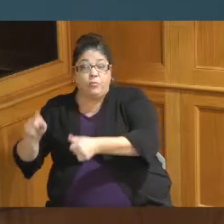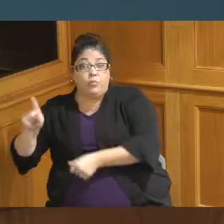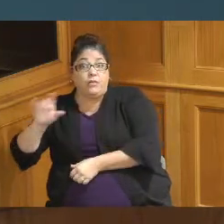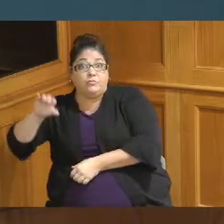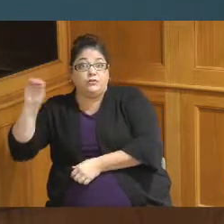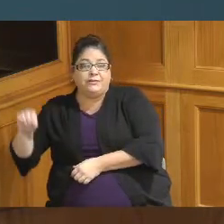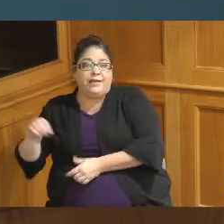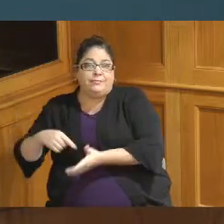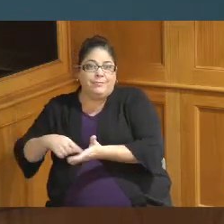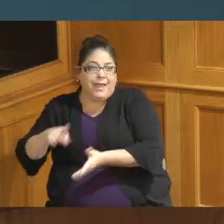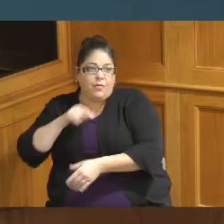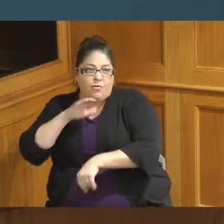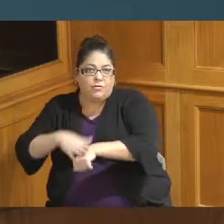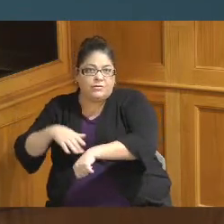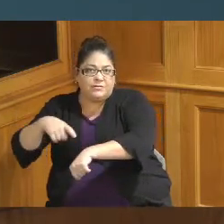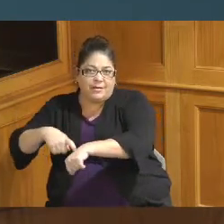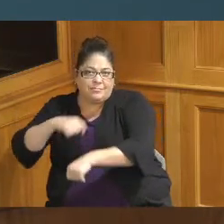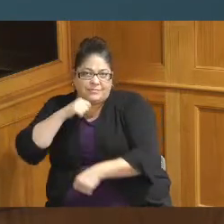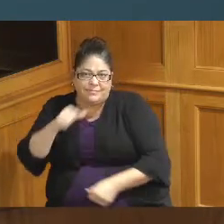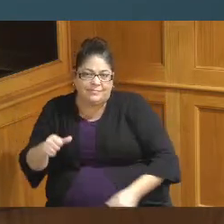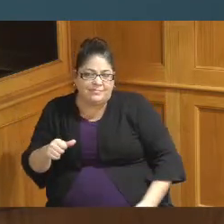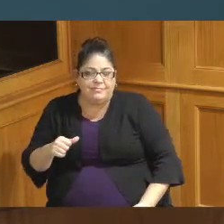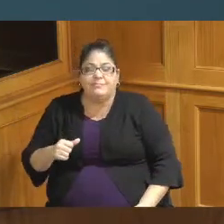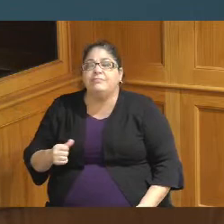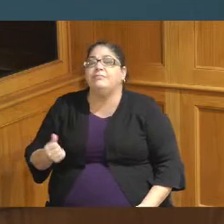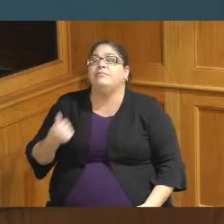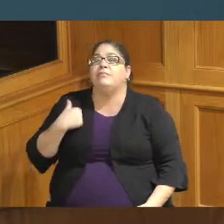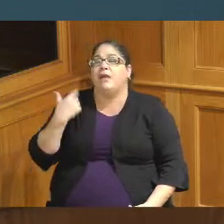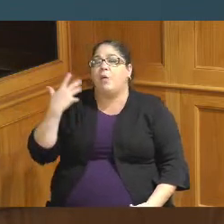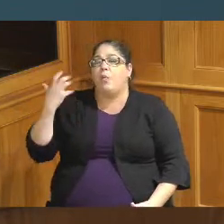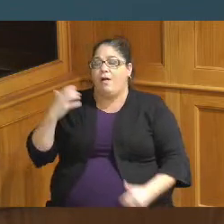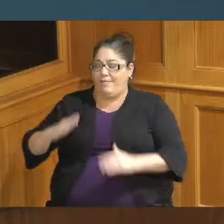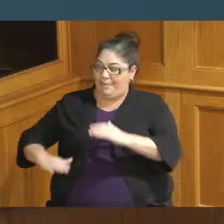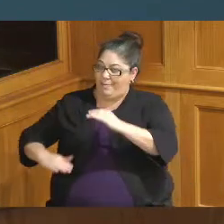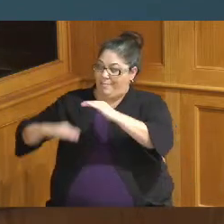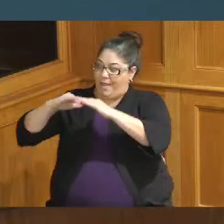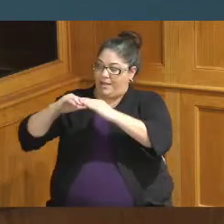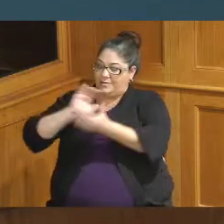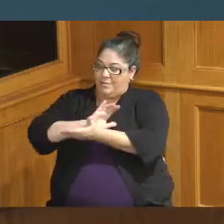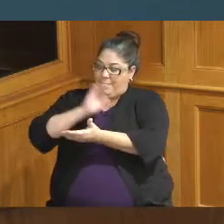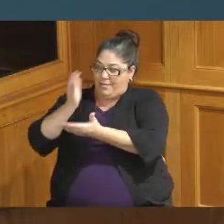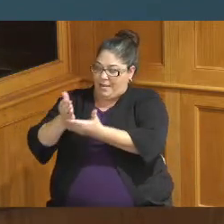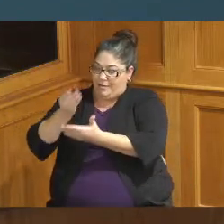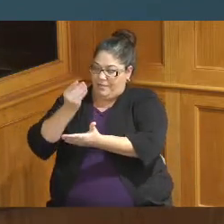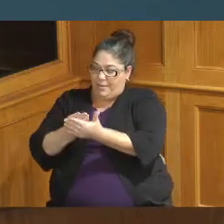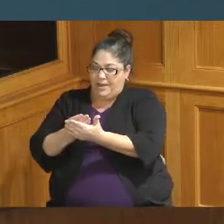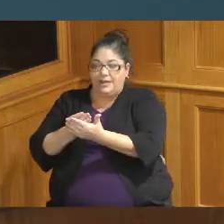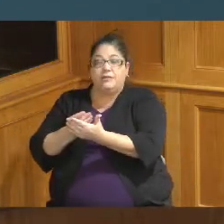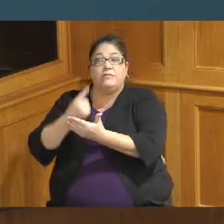I would disagree with that I want the maximum amount to help the most people possible and if